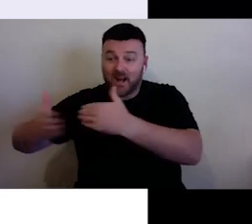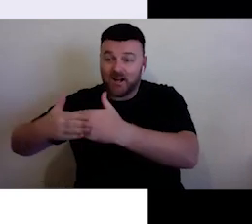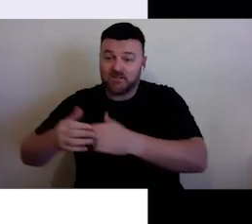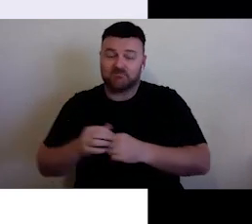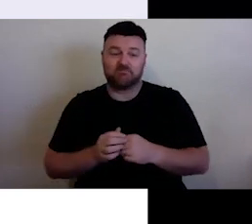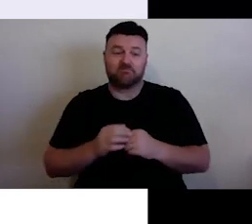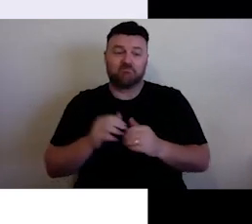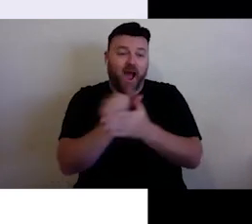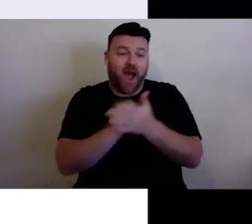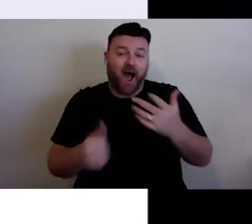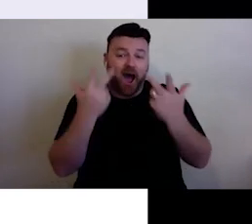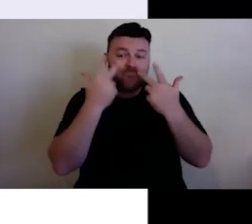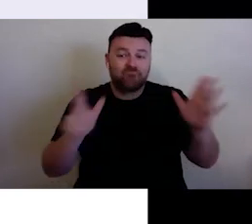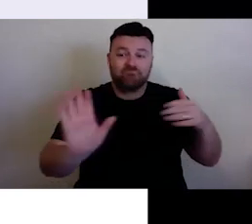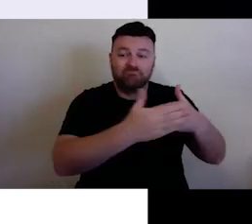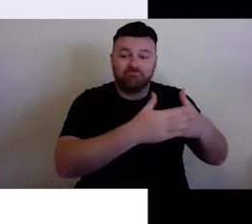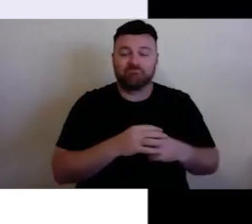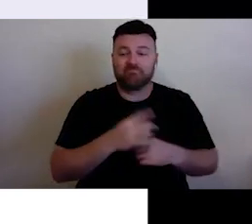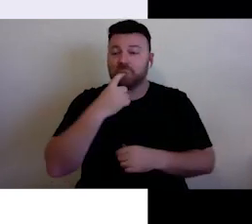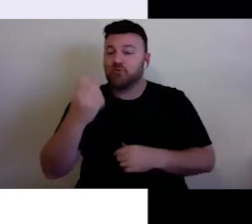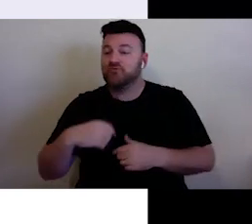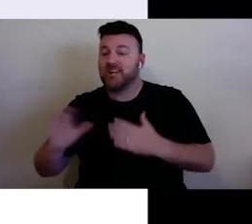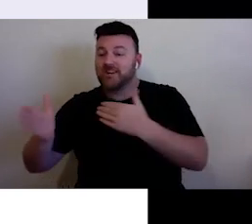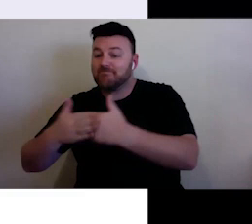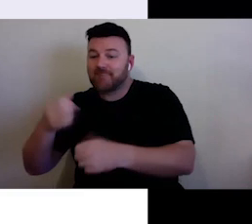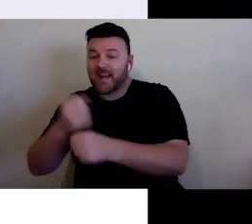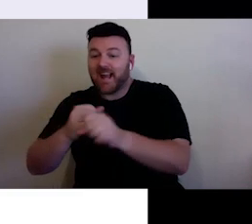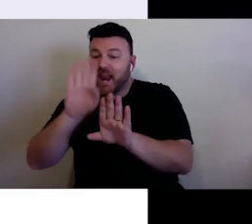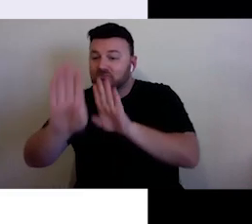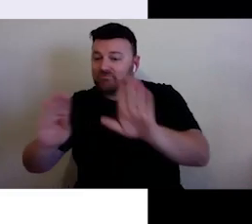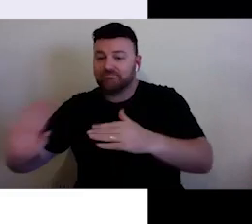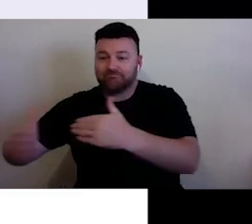museum and galleries are shut down - what does that mean for us as